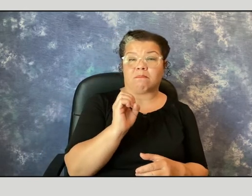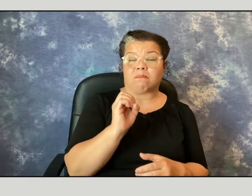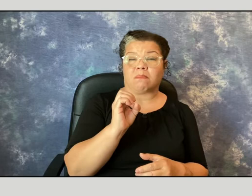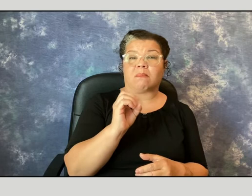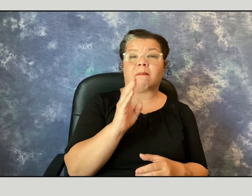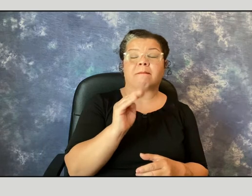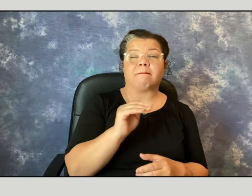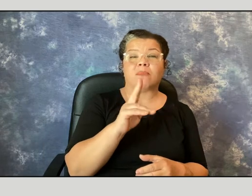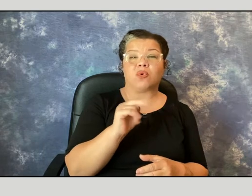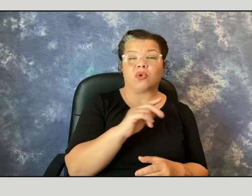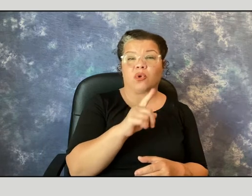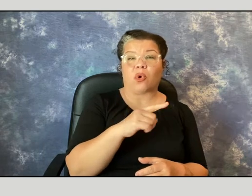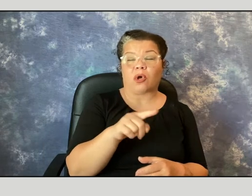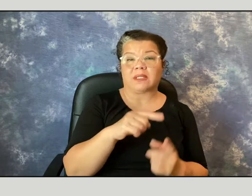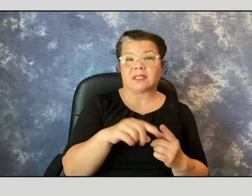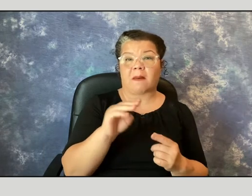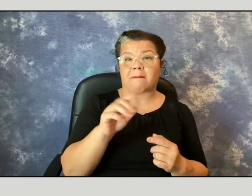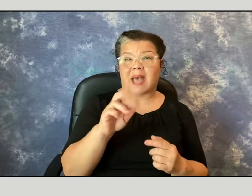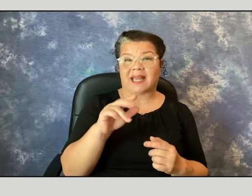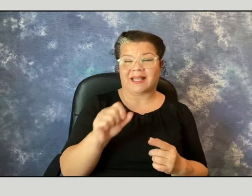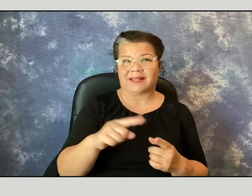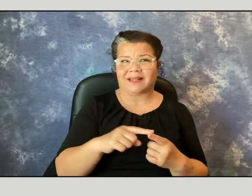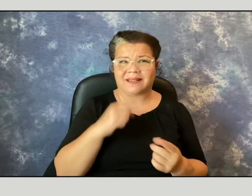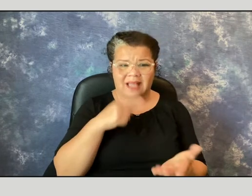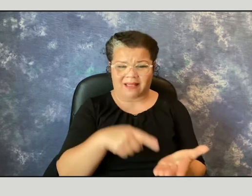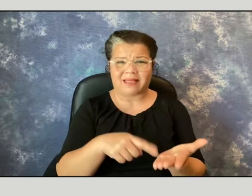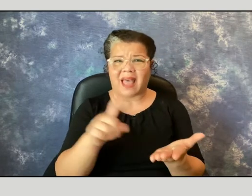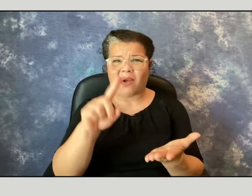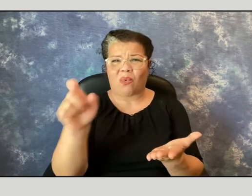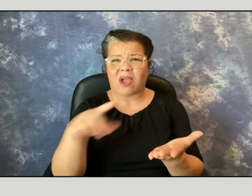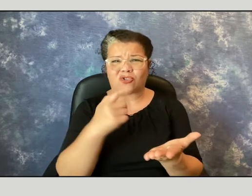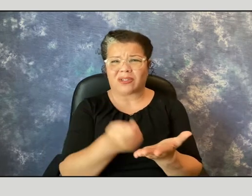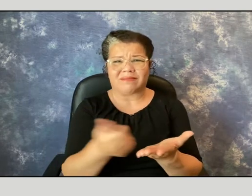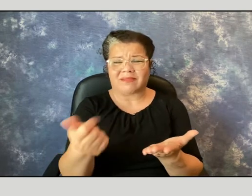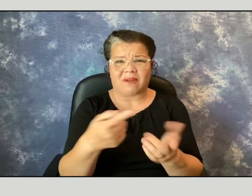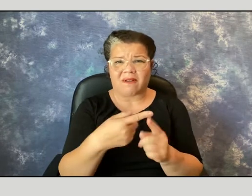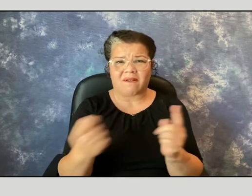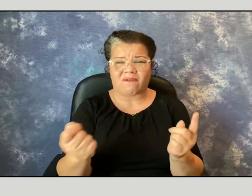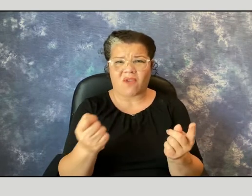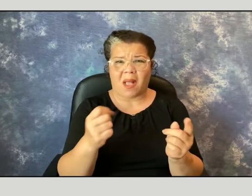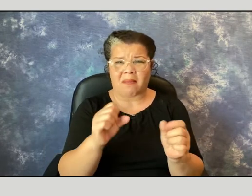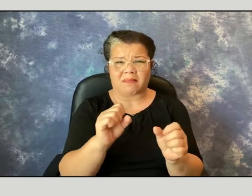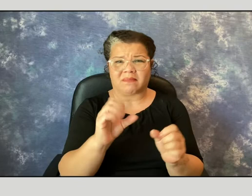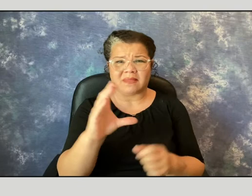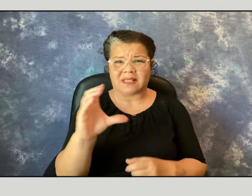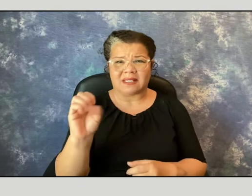because race just wasn't even a factor in Puerto Rican society was his argument,